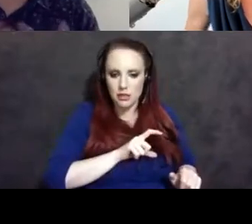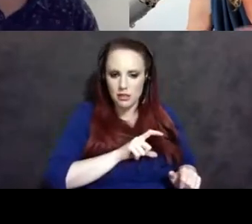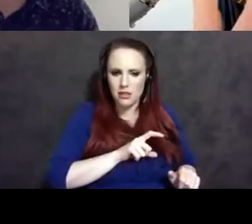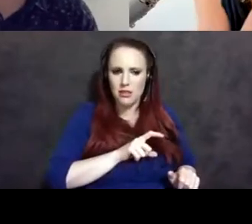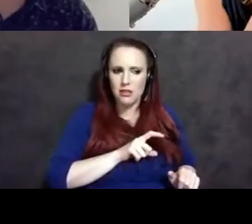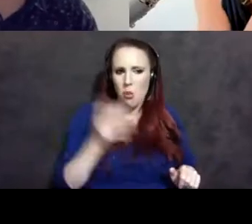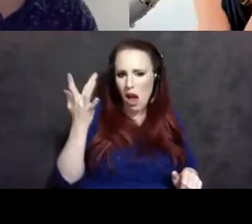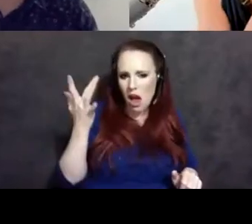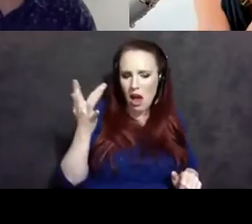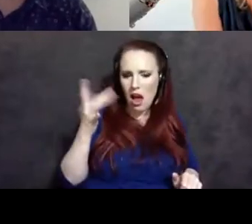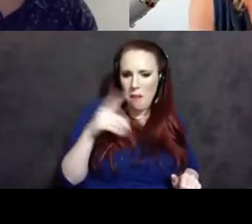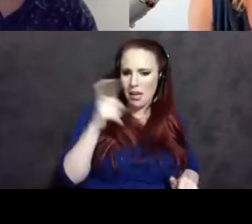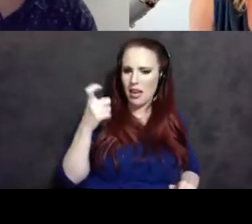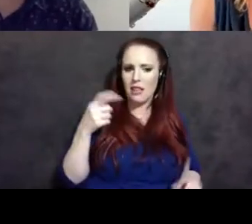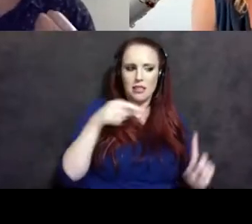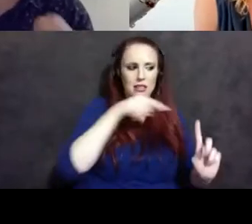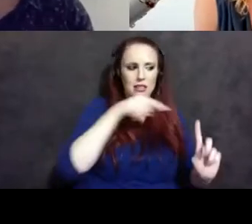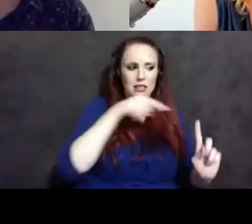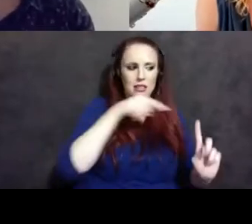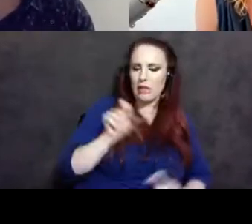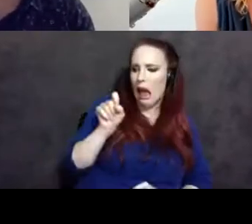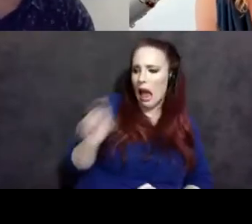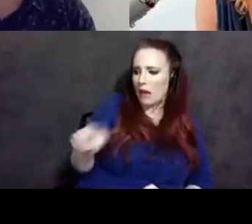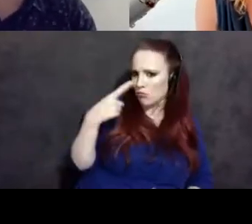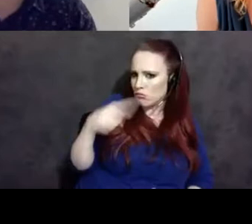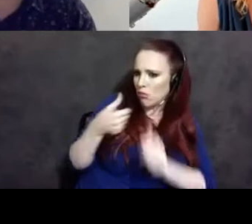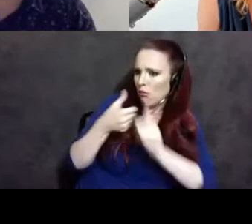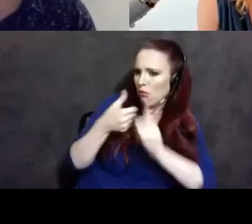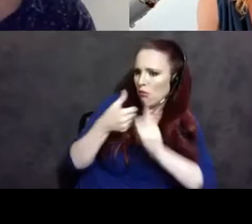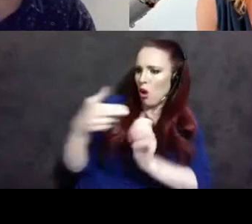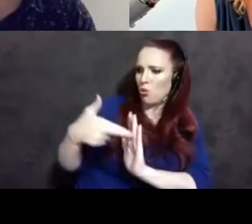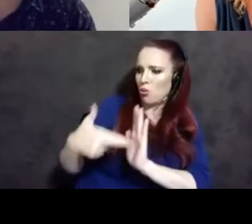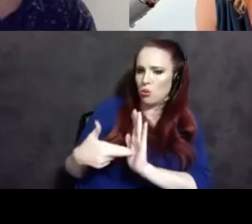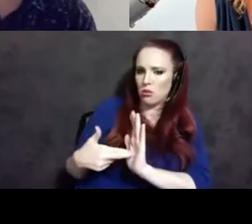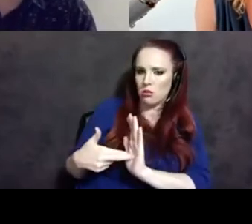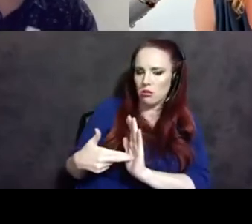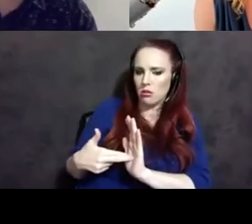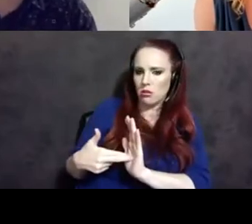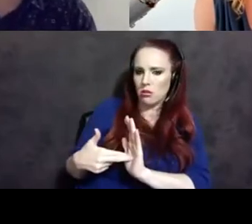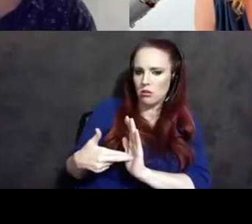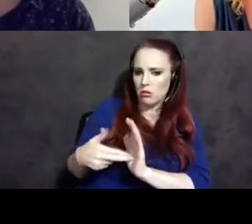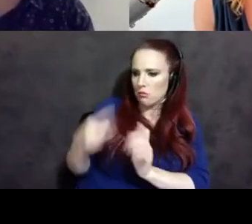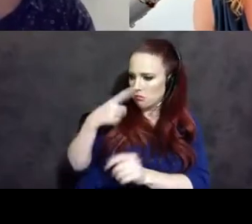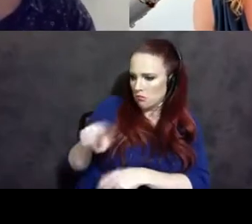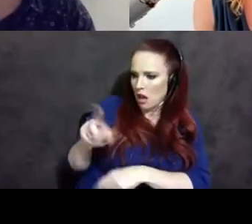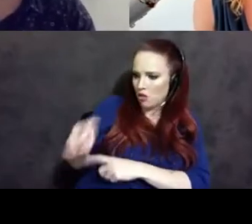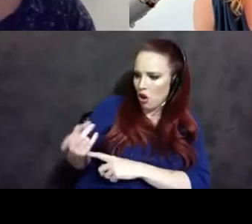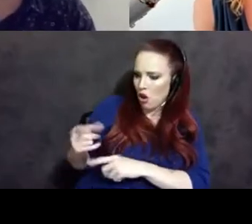Just because someone asked her to follow the rules by putting her dog on the leash.